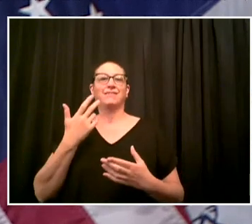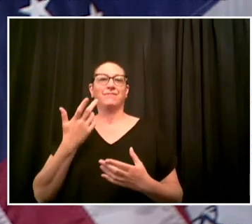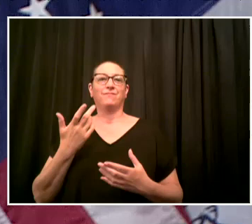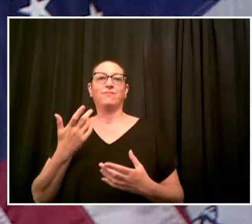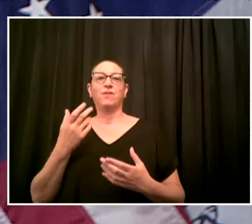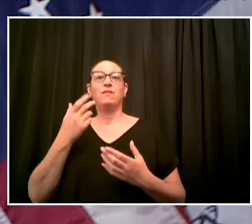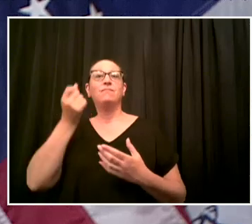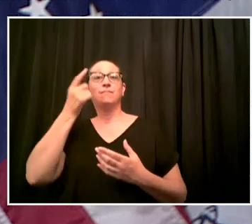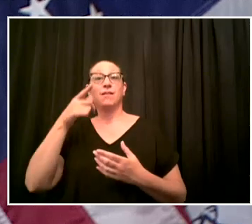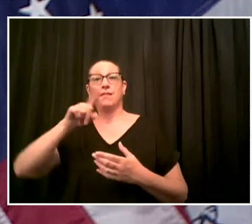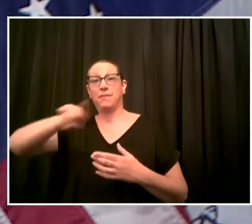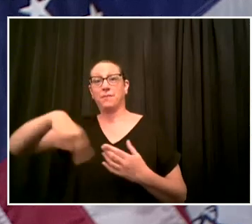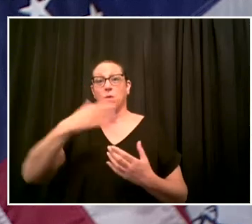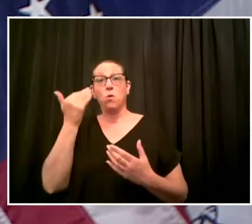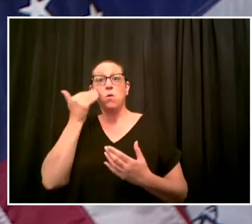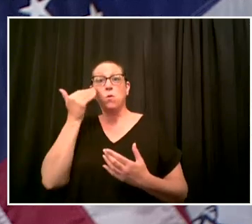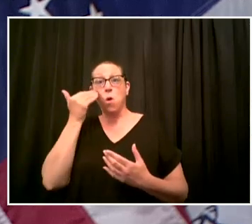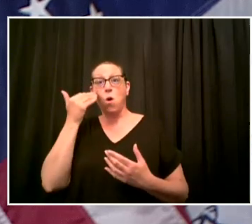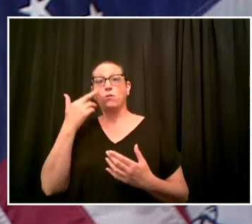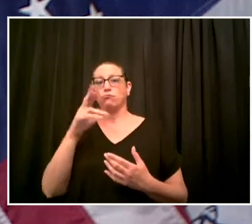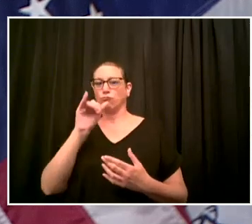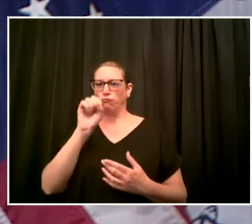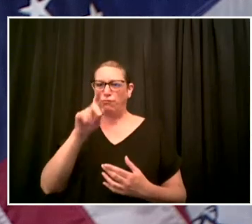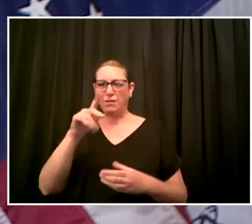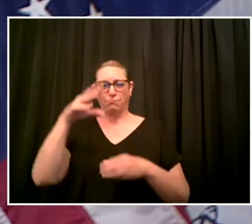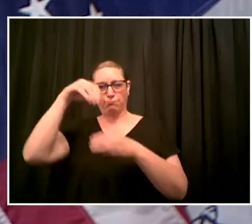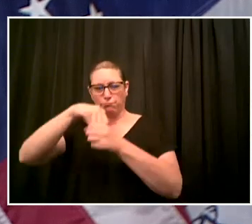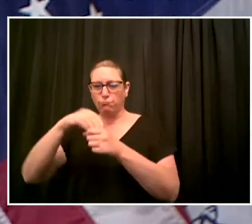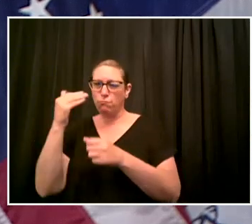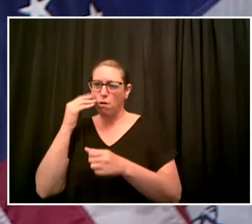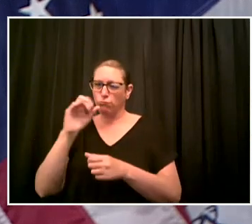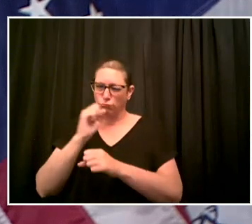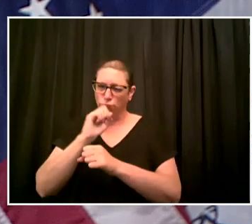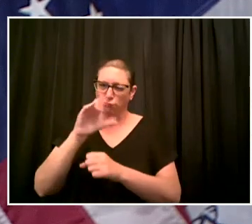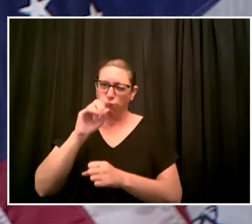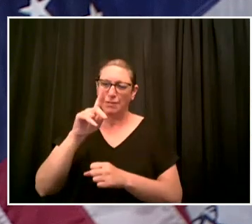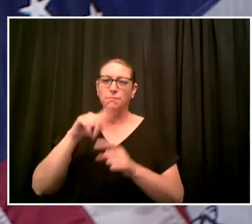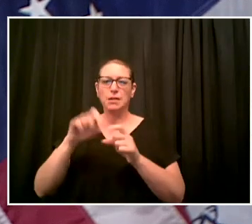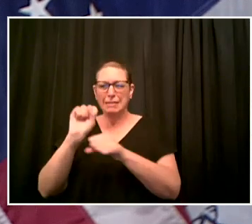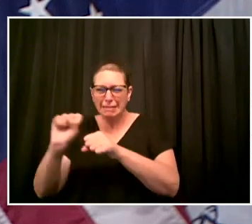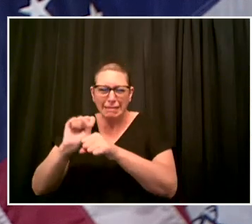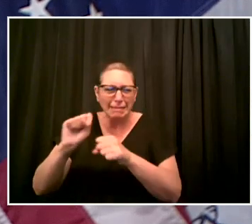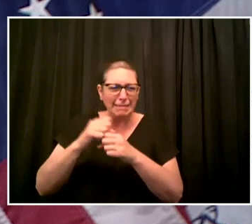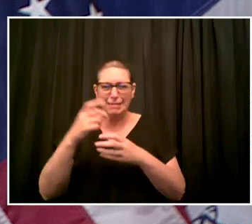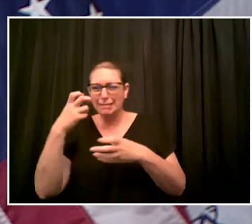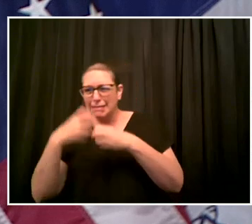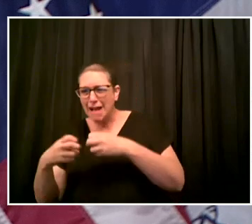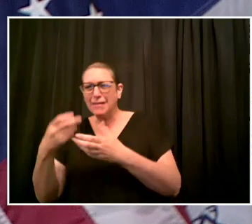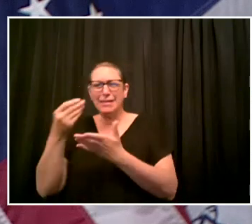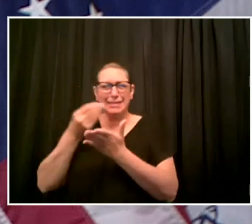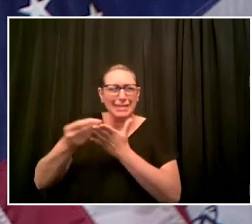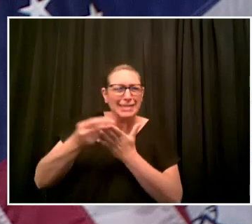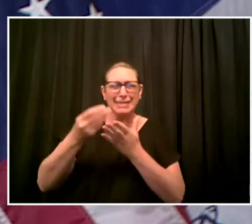BECOME A SUCCESSFUL RESTAURANTEUR. THEY ALL NEW THE